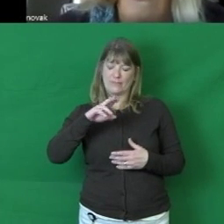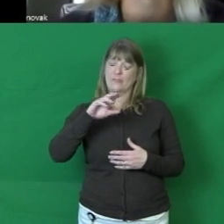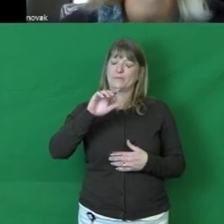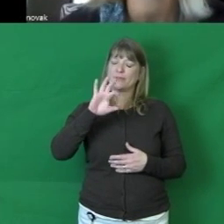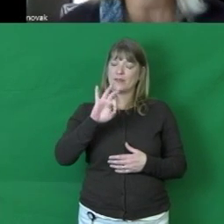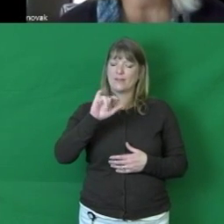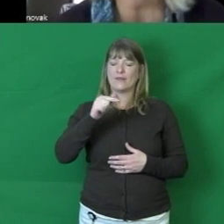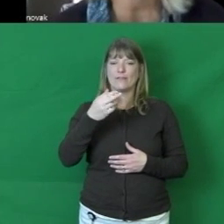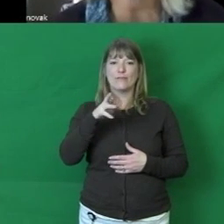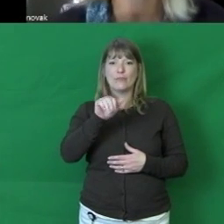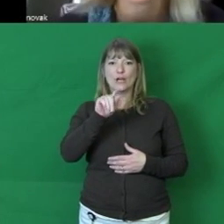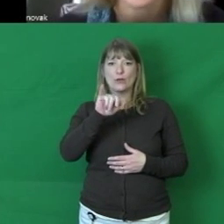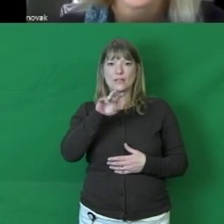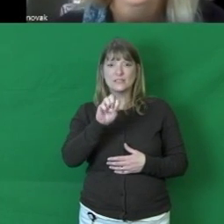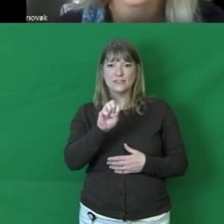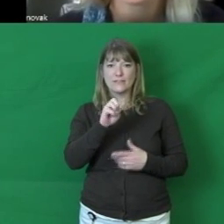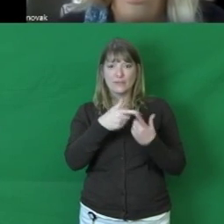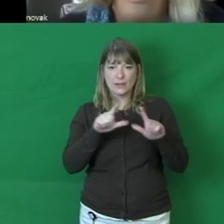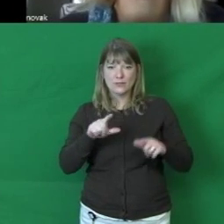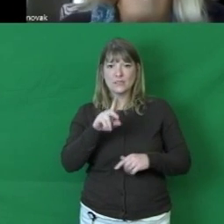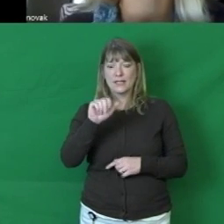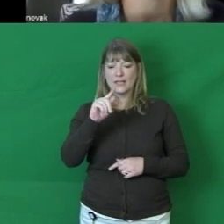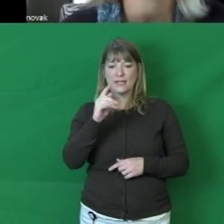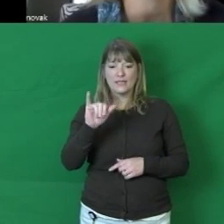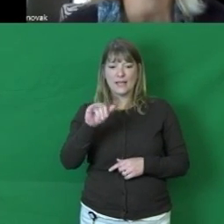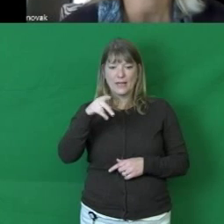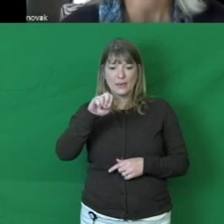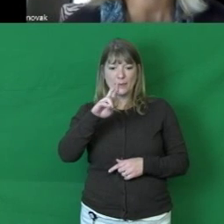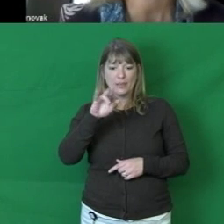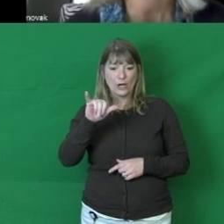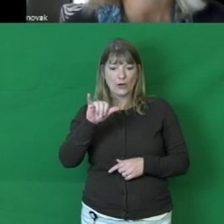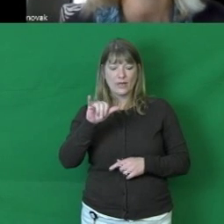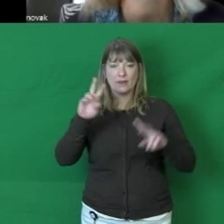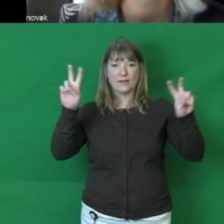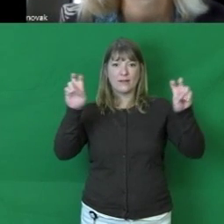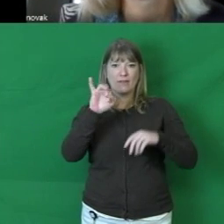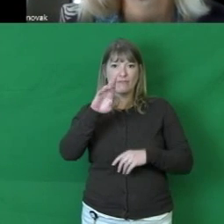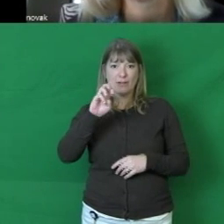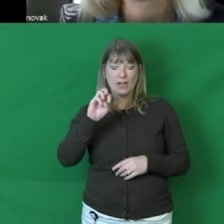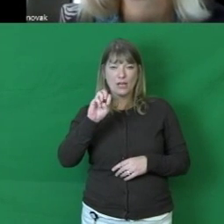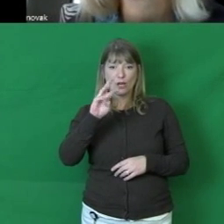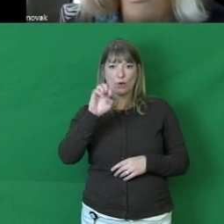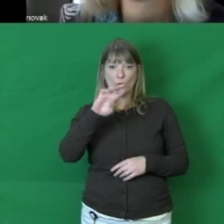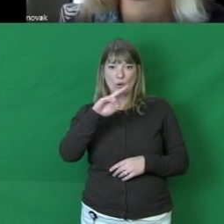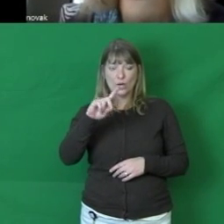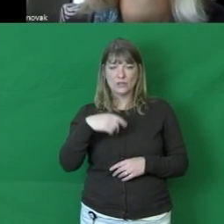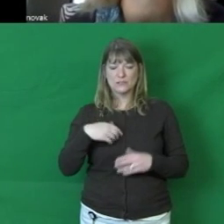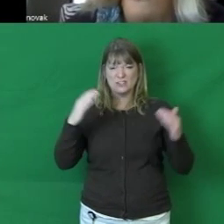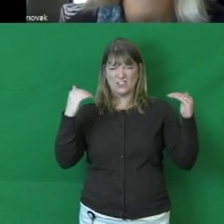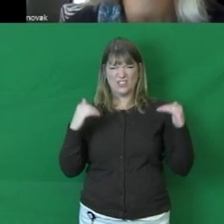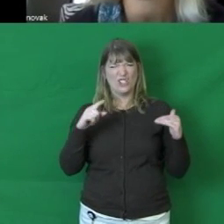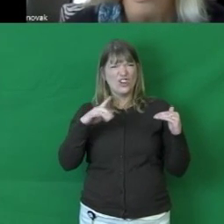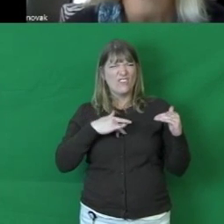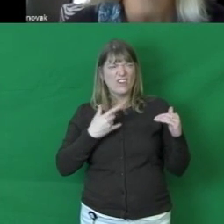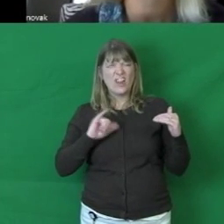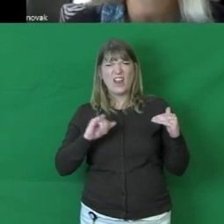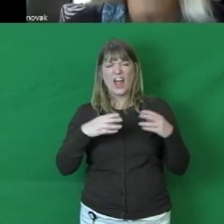language. For example, Katy Perry's "Firework". She states, "Do you ever feel like a plastic bag